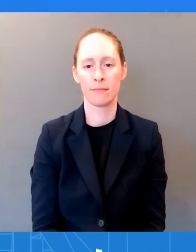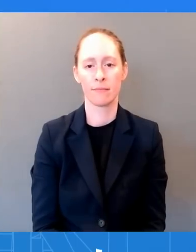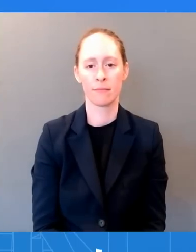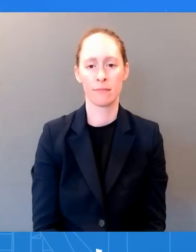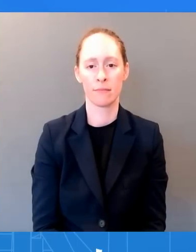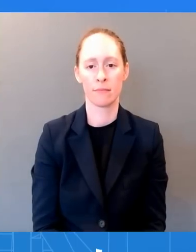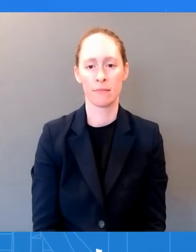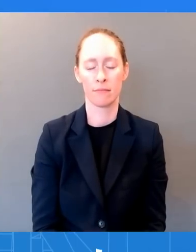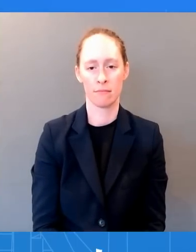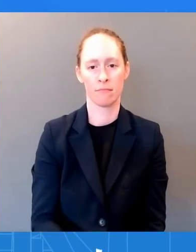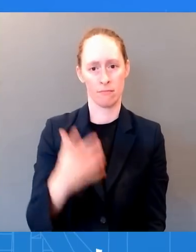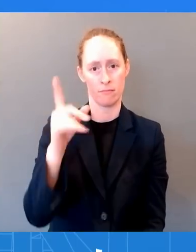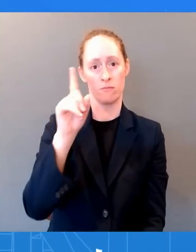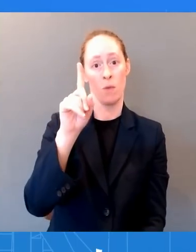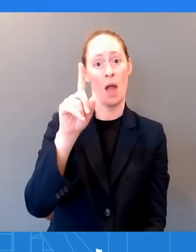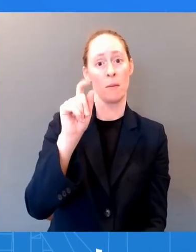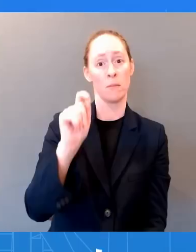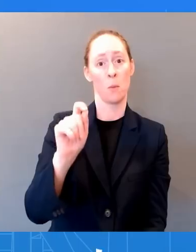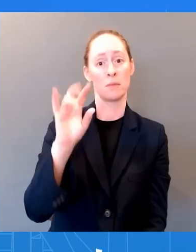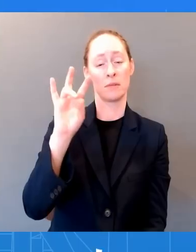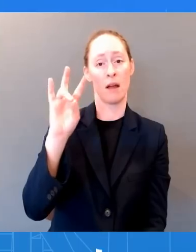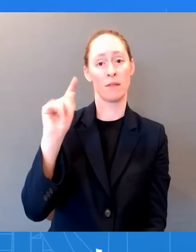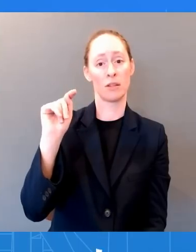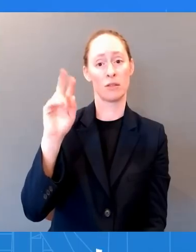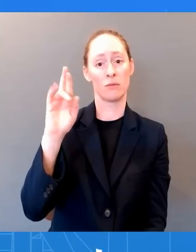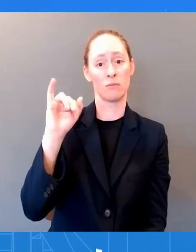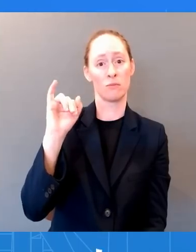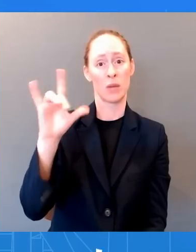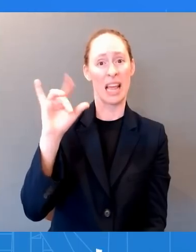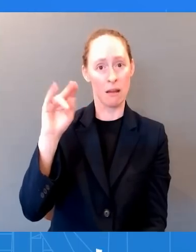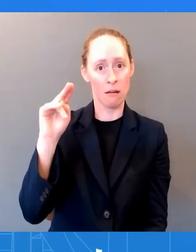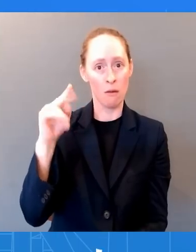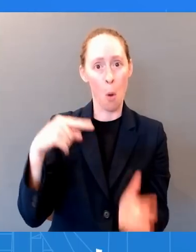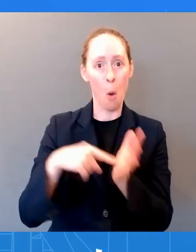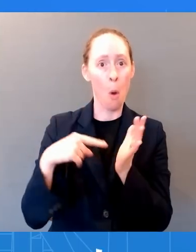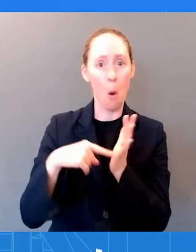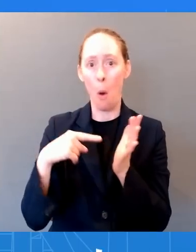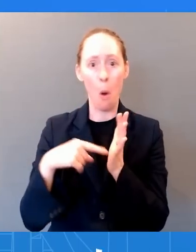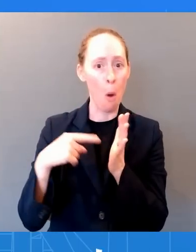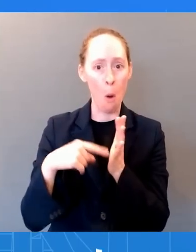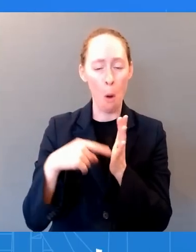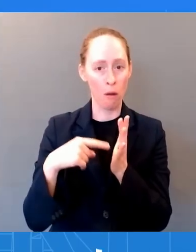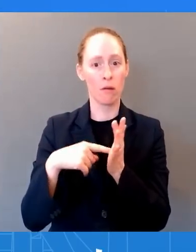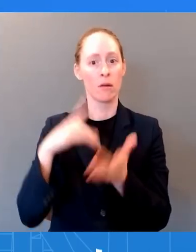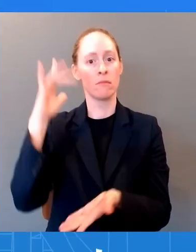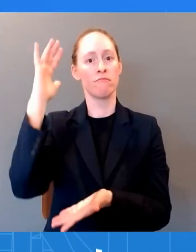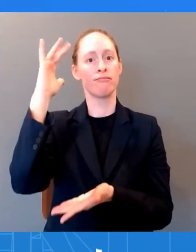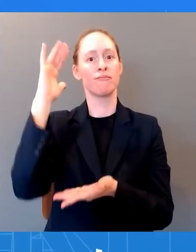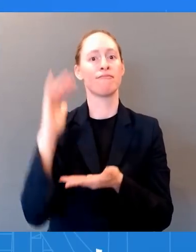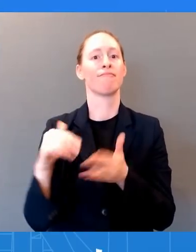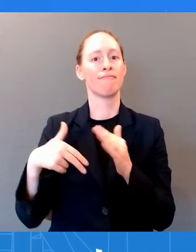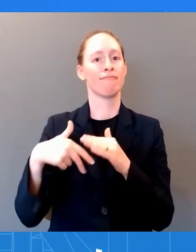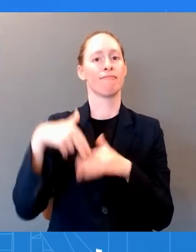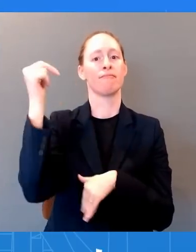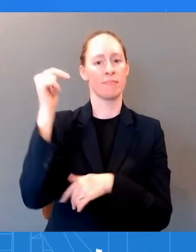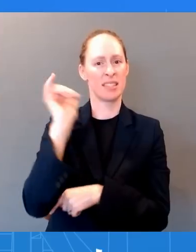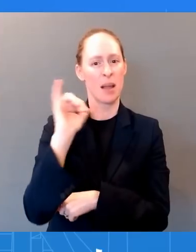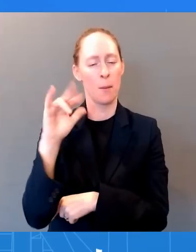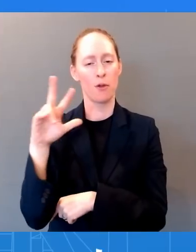in the past 19 months; $380 billion was done last year. And so, this is important as well.